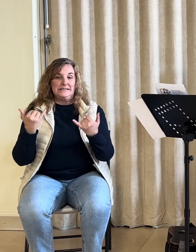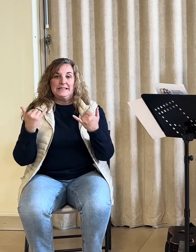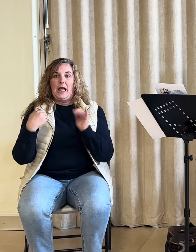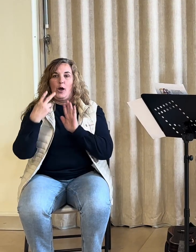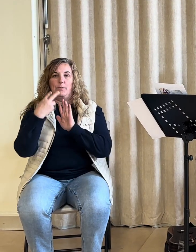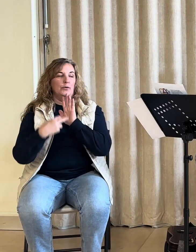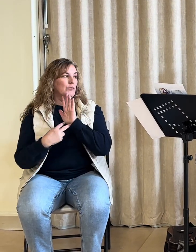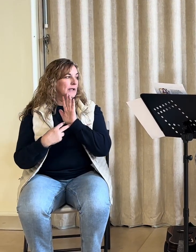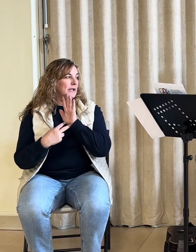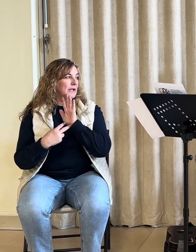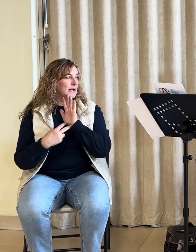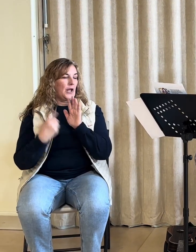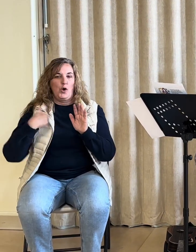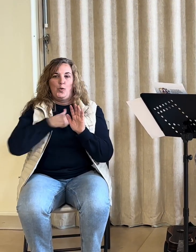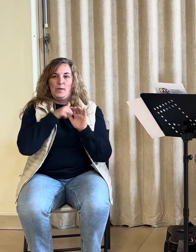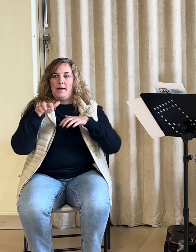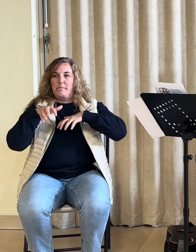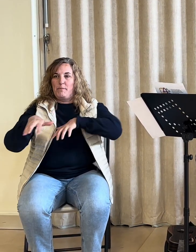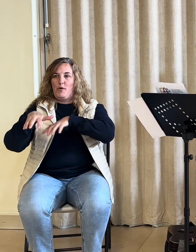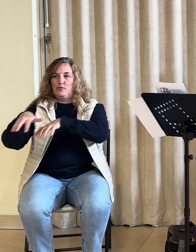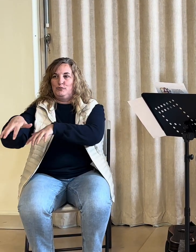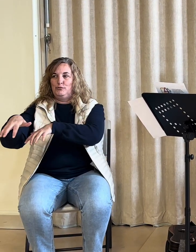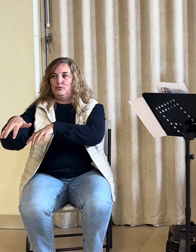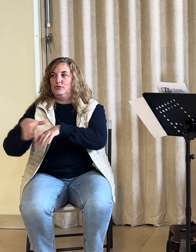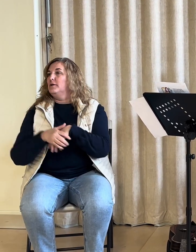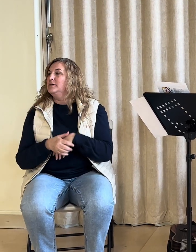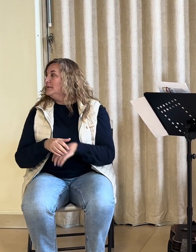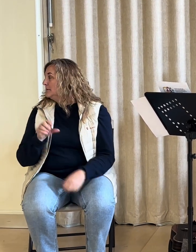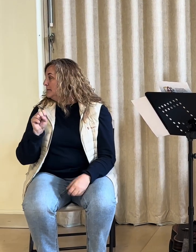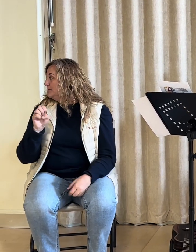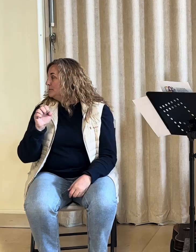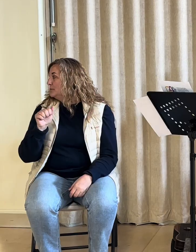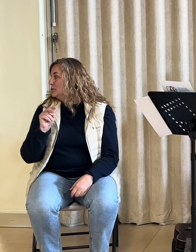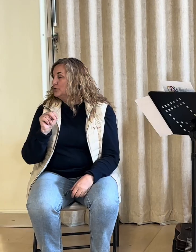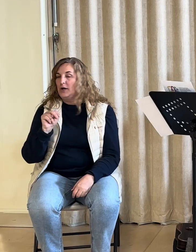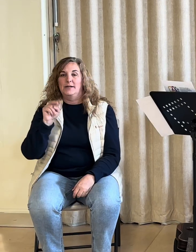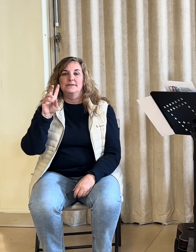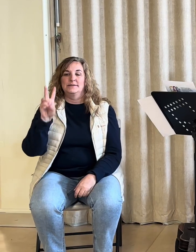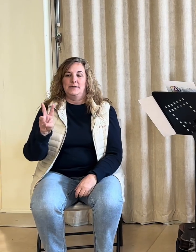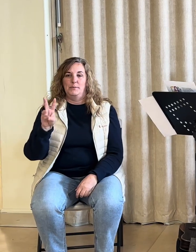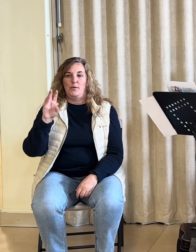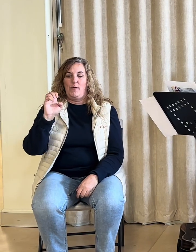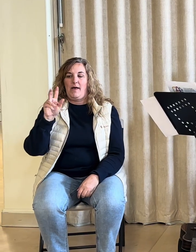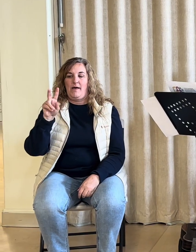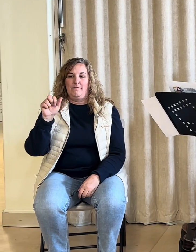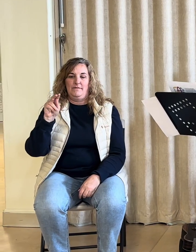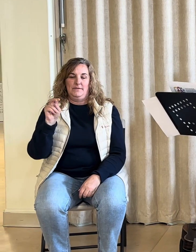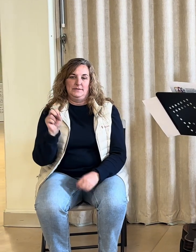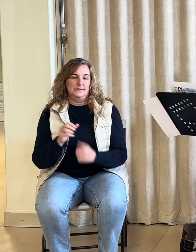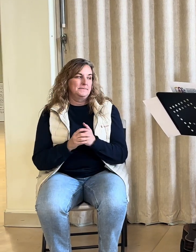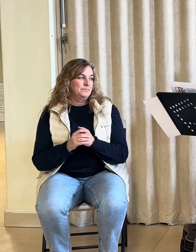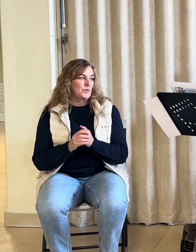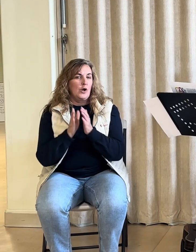guys "We March" by Shane W. Evans. It's a book about about the Civil Rights